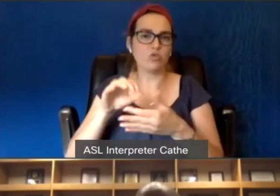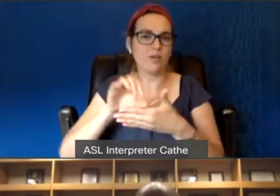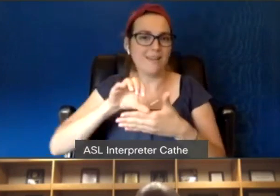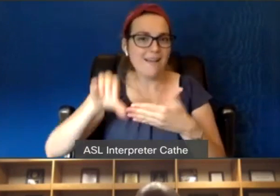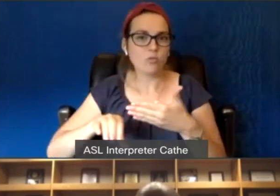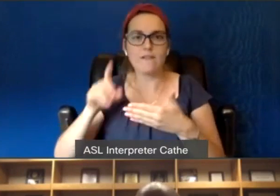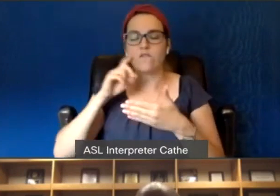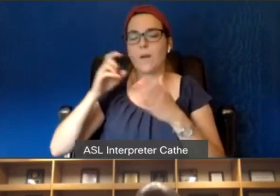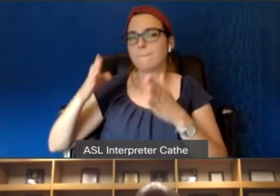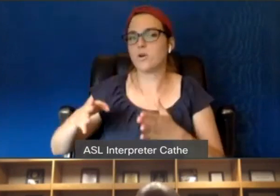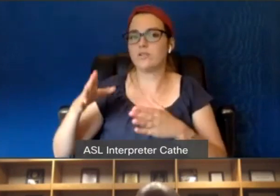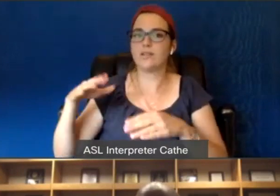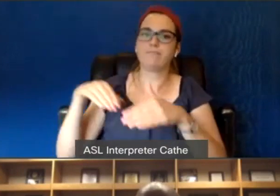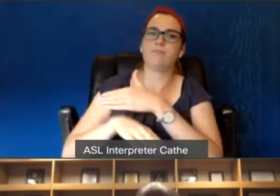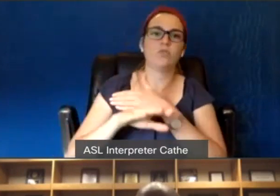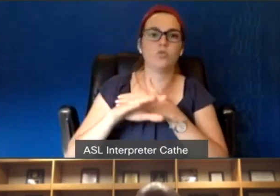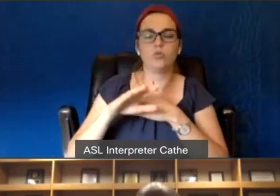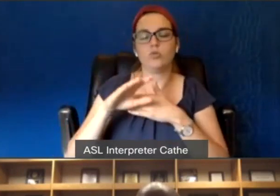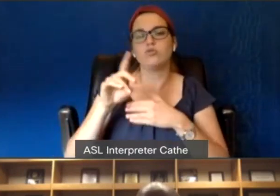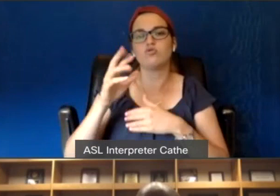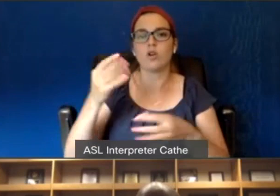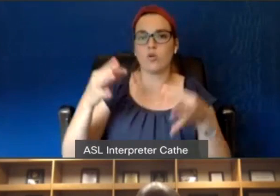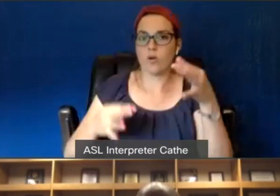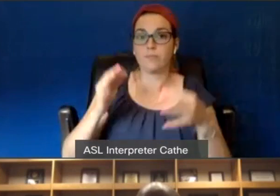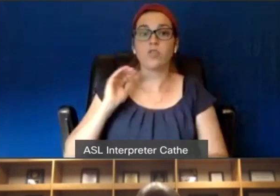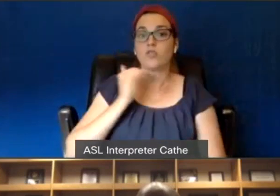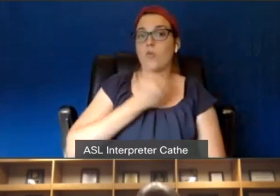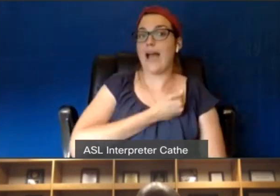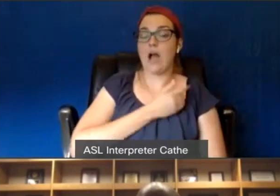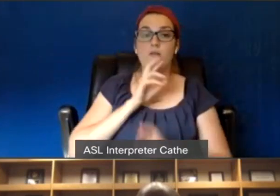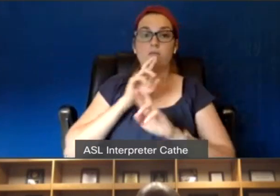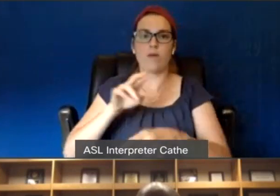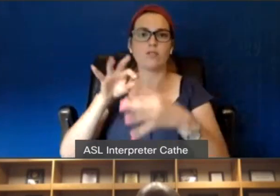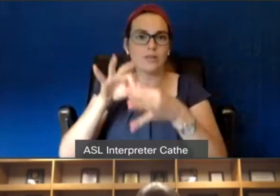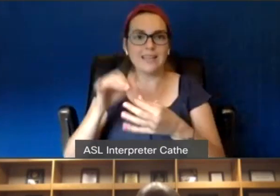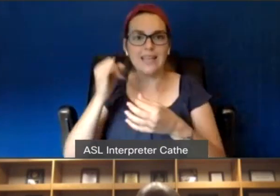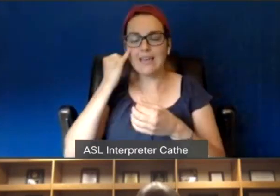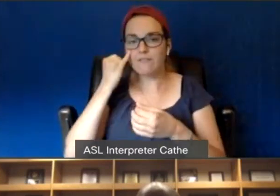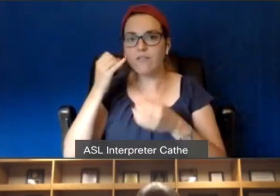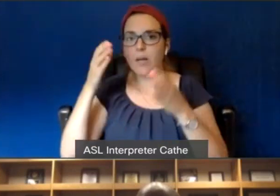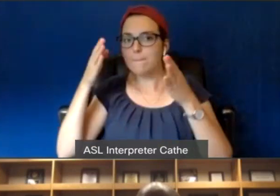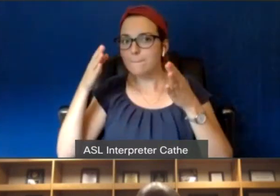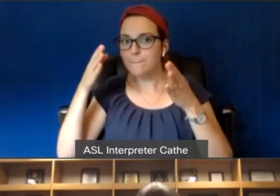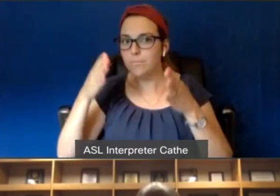is proximal or distal. So if somebody has an opioid addict addictive disorder